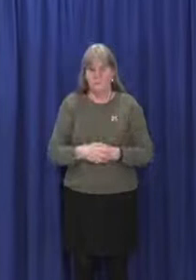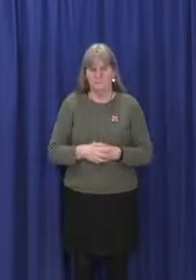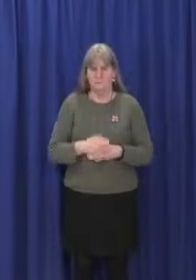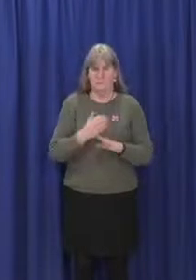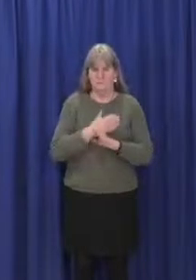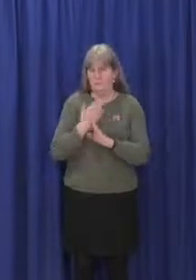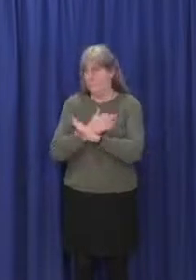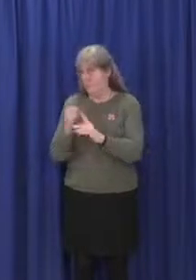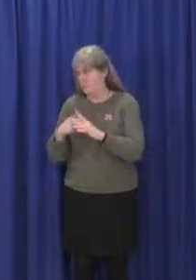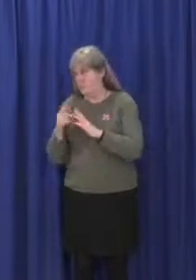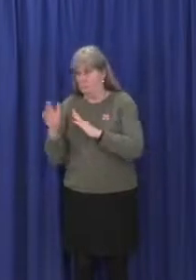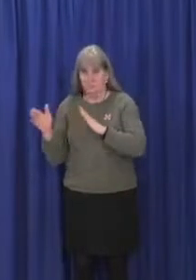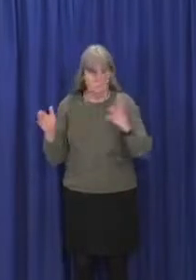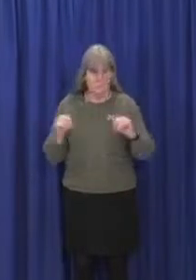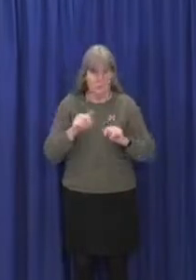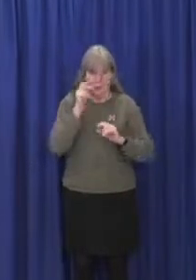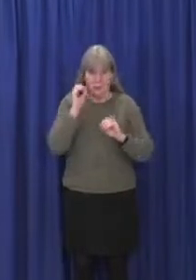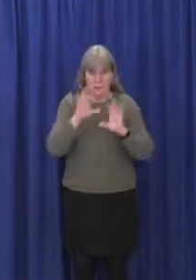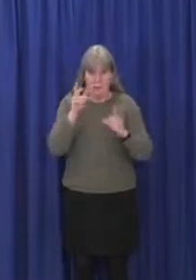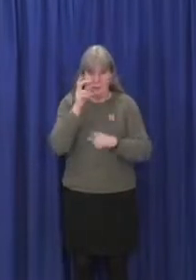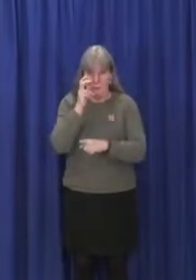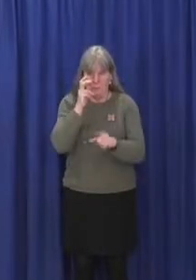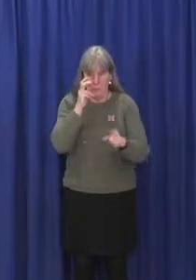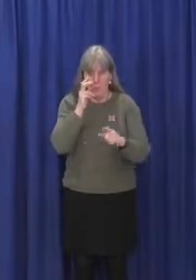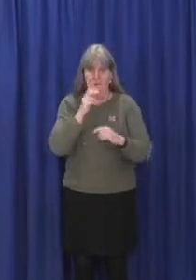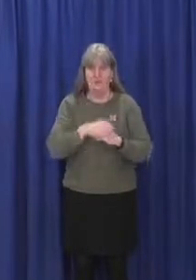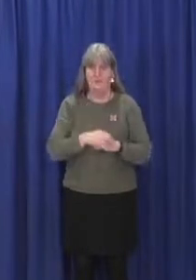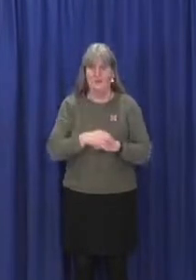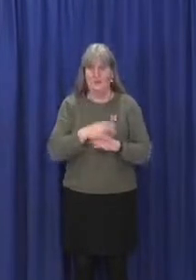that everyone can hear us. If any of the reporters are having problems,